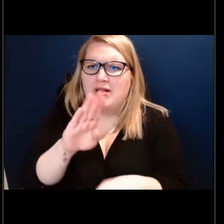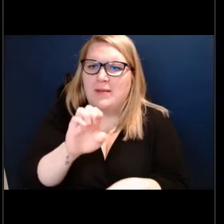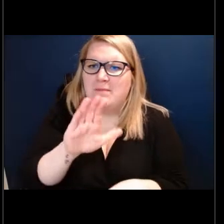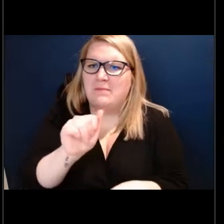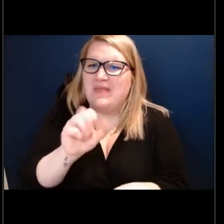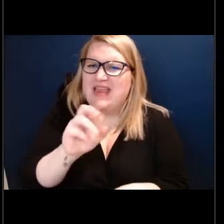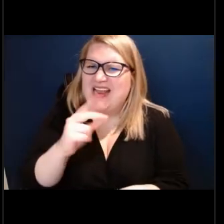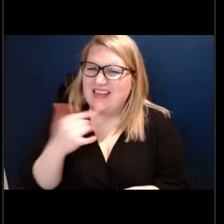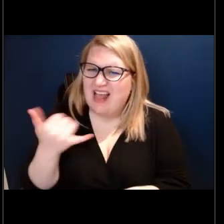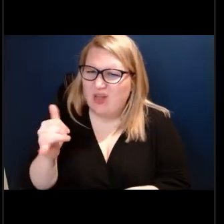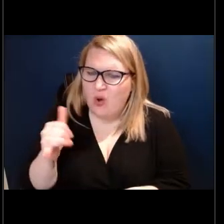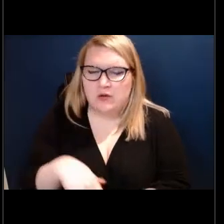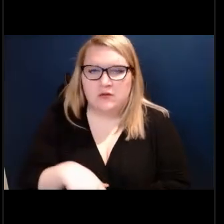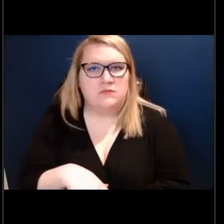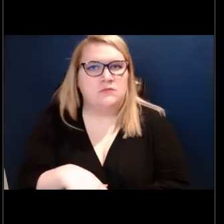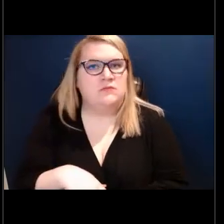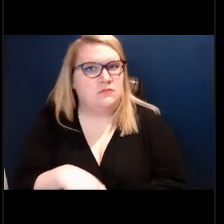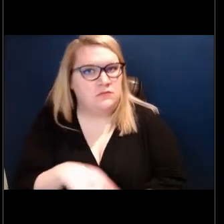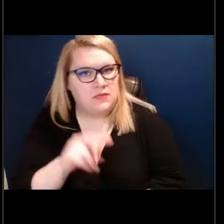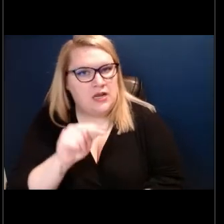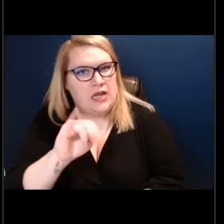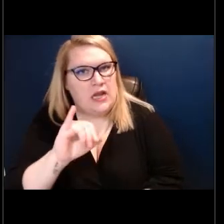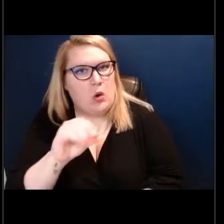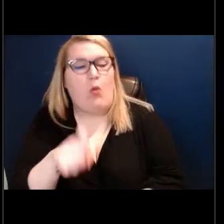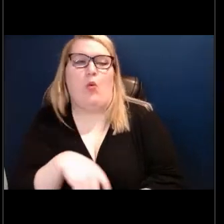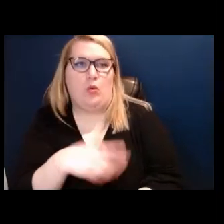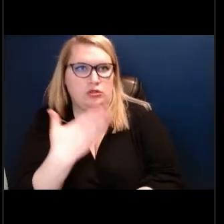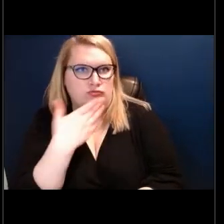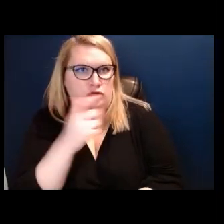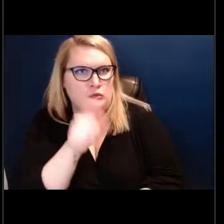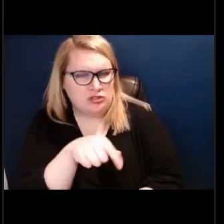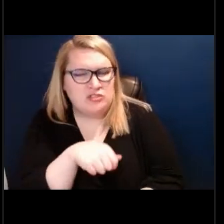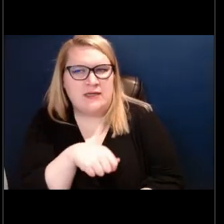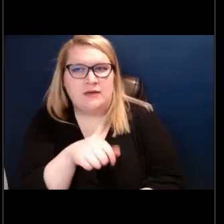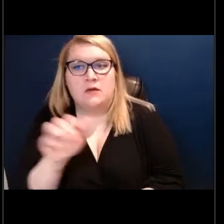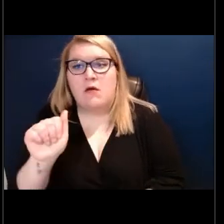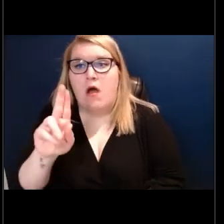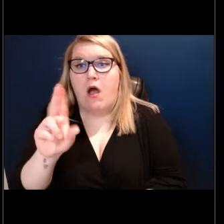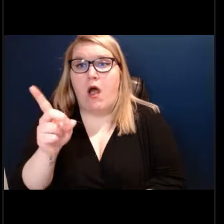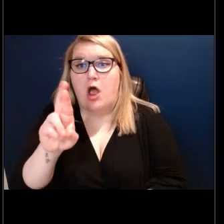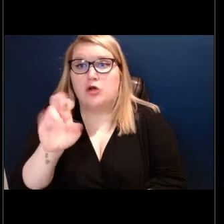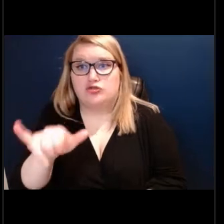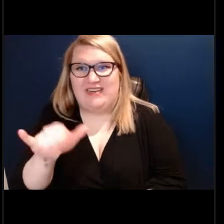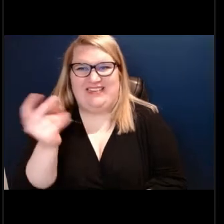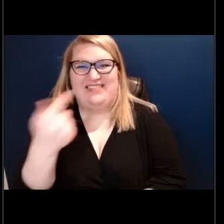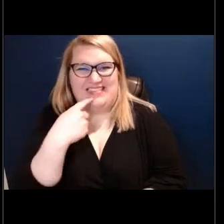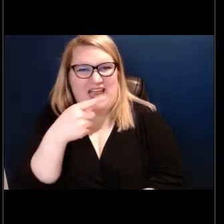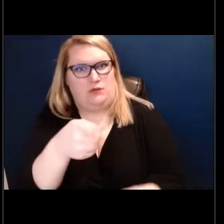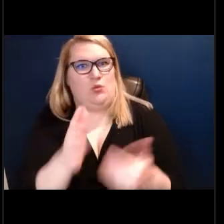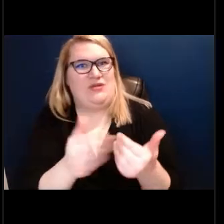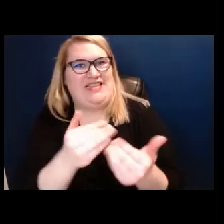[Nicole Bartlett] Oh, that's a good question. So let's see Audrey right away says, "It's because it's easy to see."